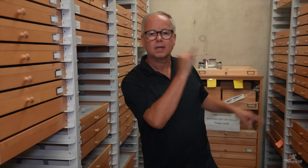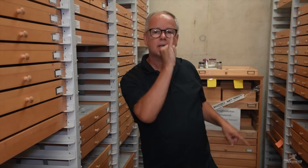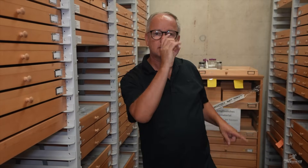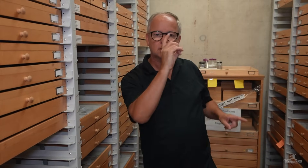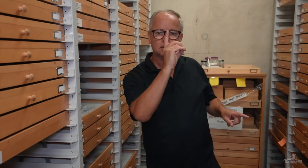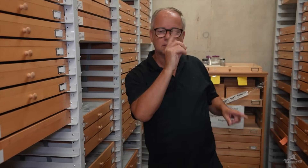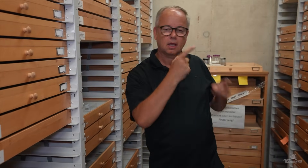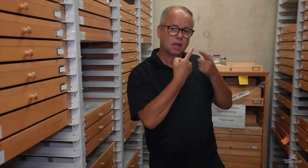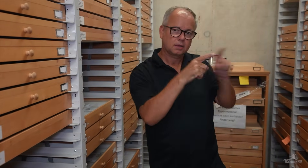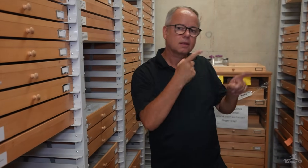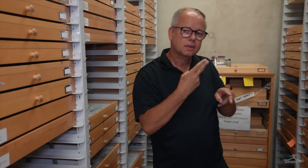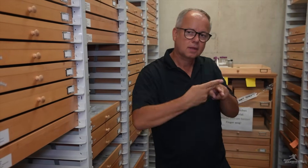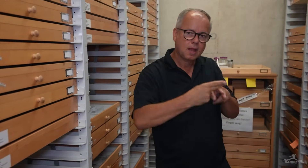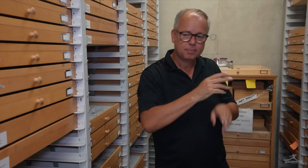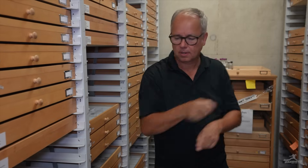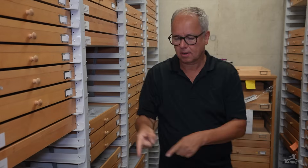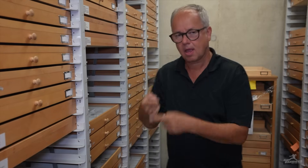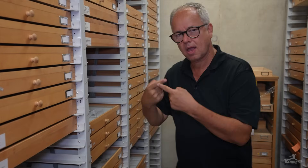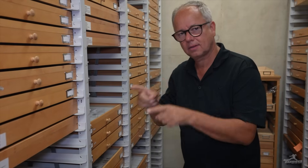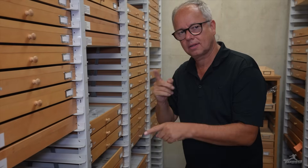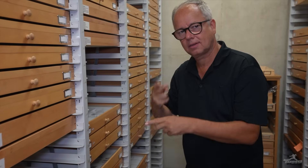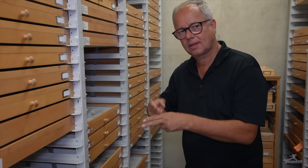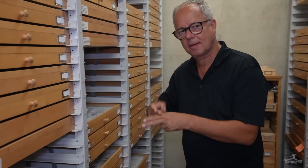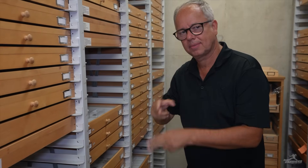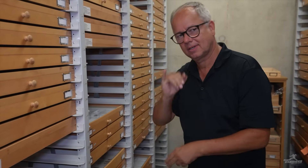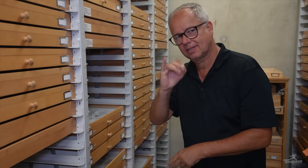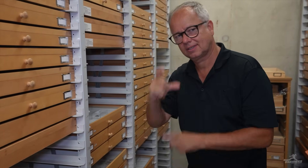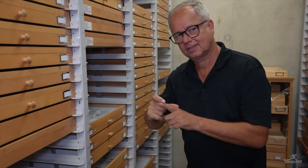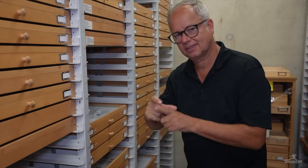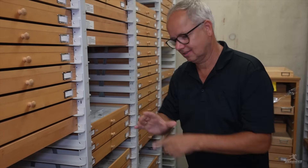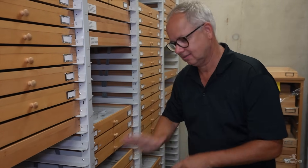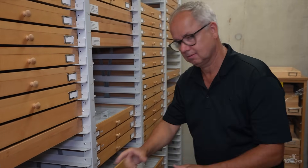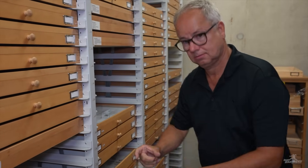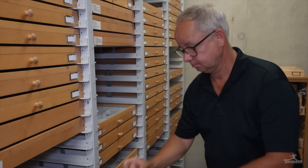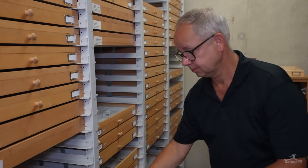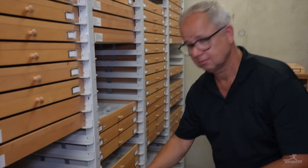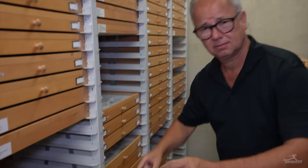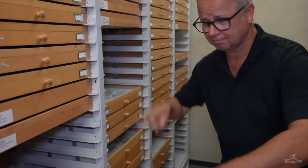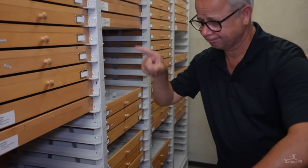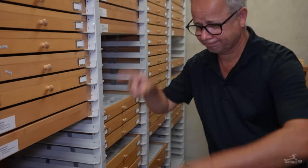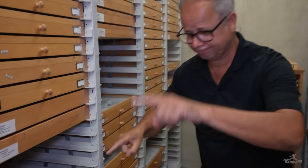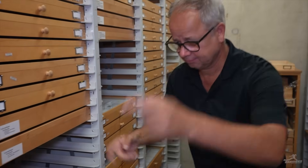they have a different ID name from this drawer.